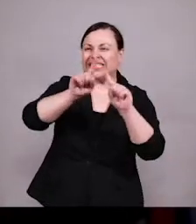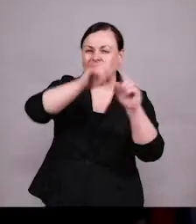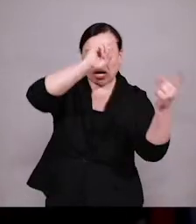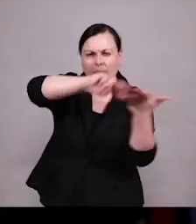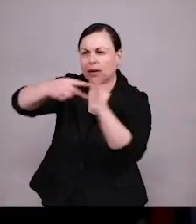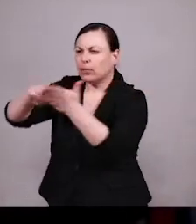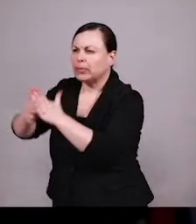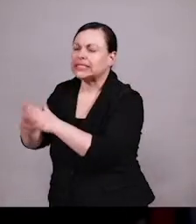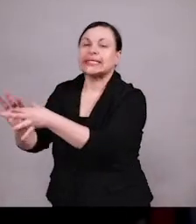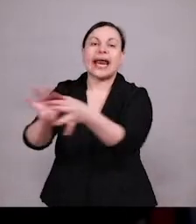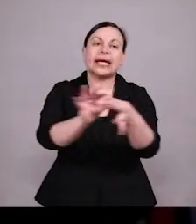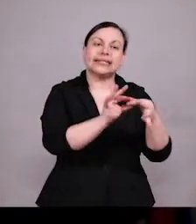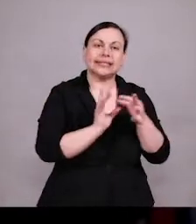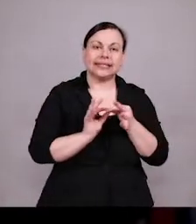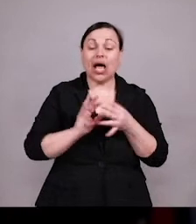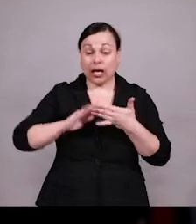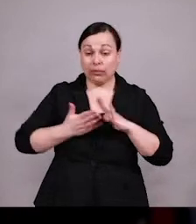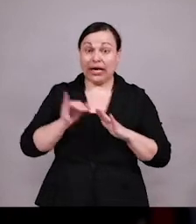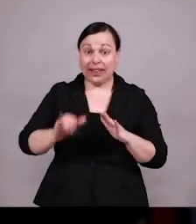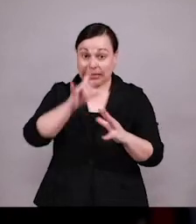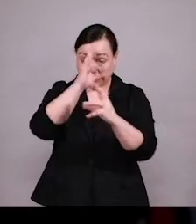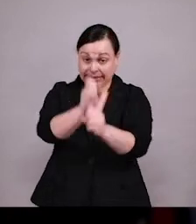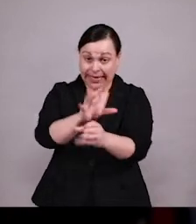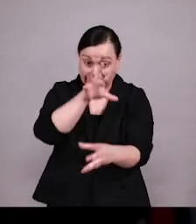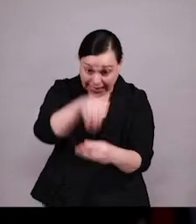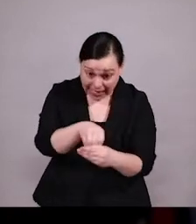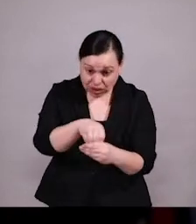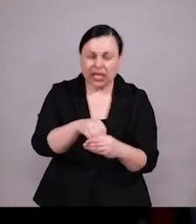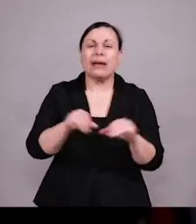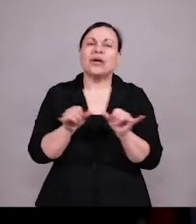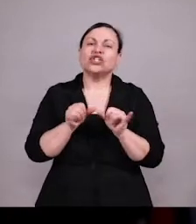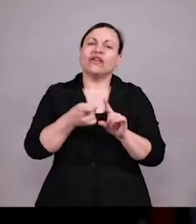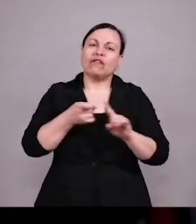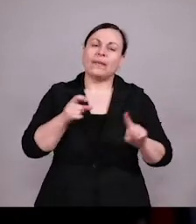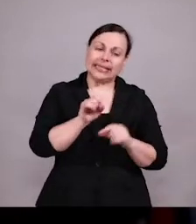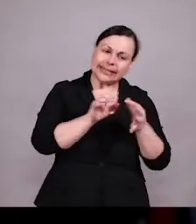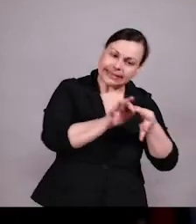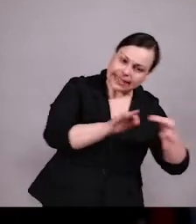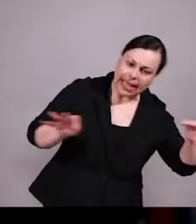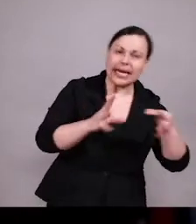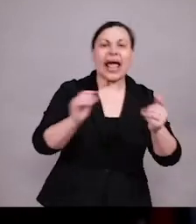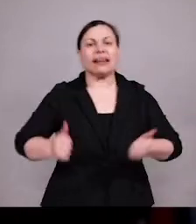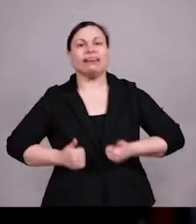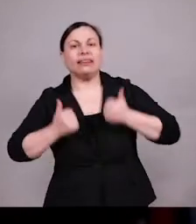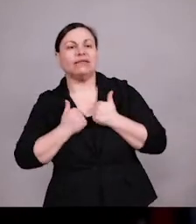and an engaged community is one that is measured by both its stated and lived principles and values.